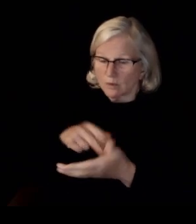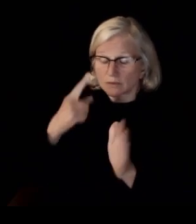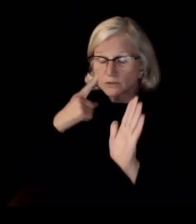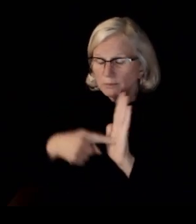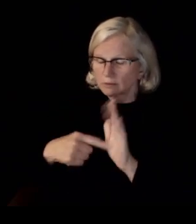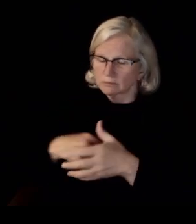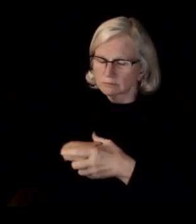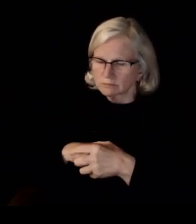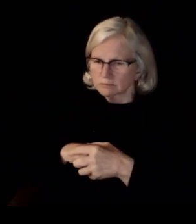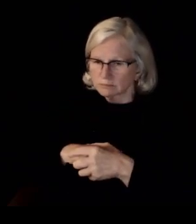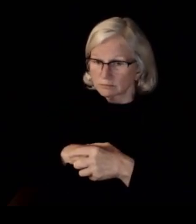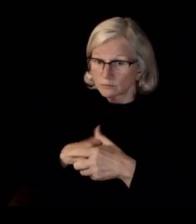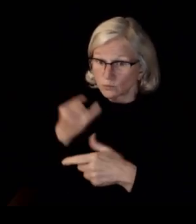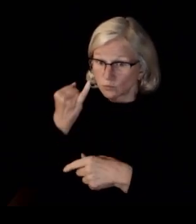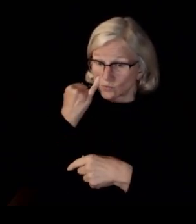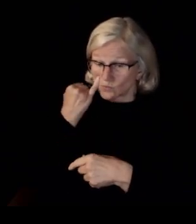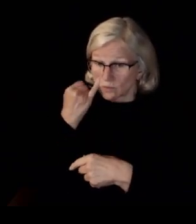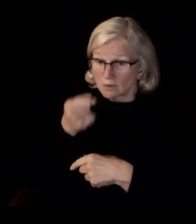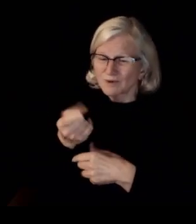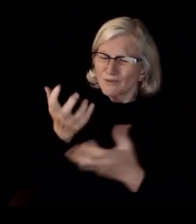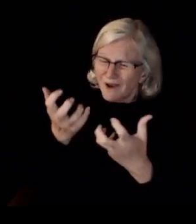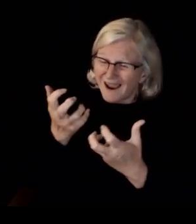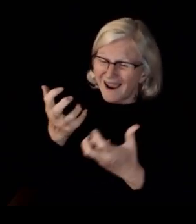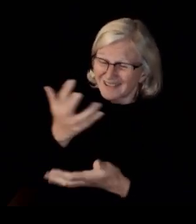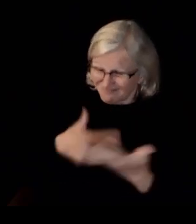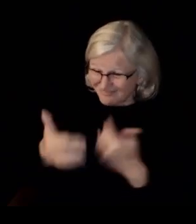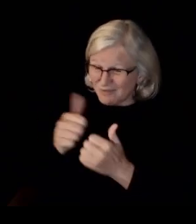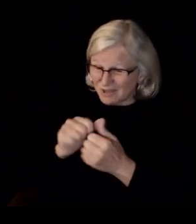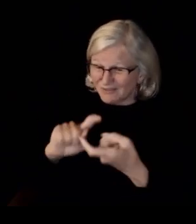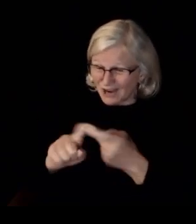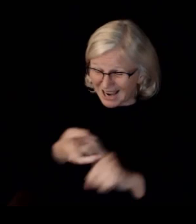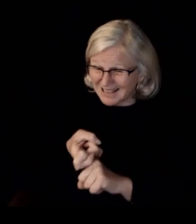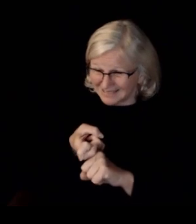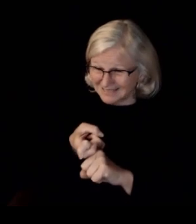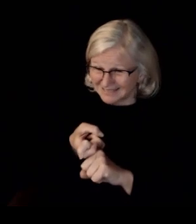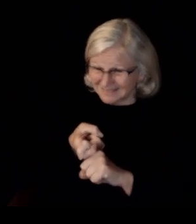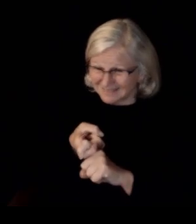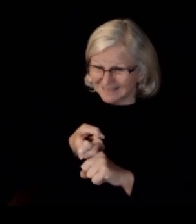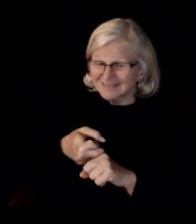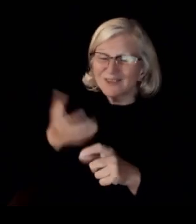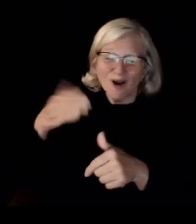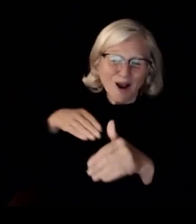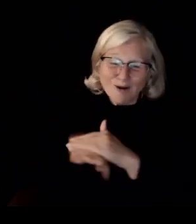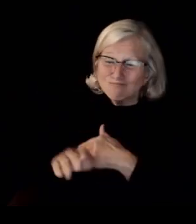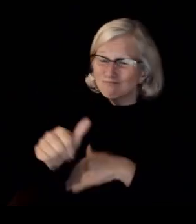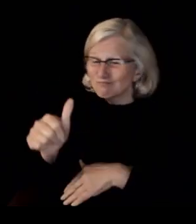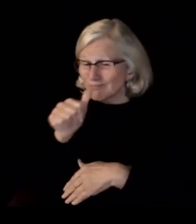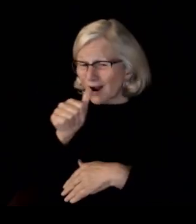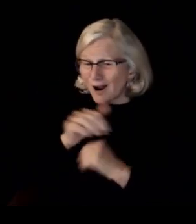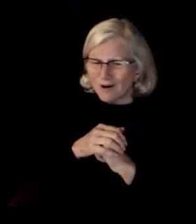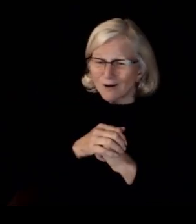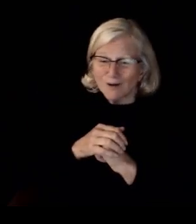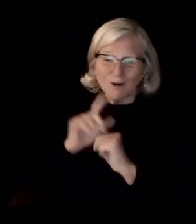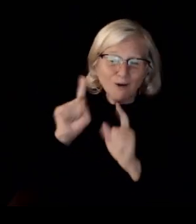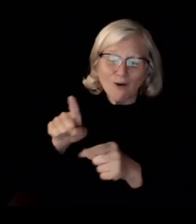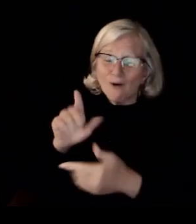to get together with friends, visit a bar, go to a concert, do something that is maybe